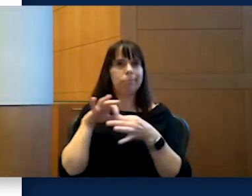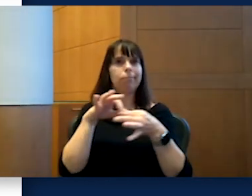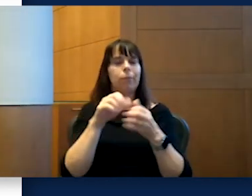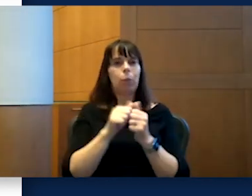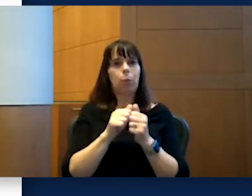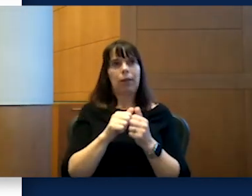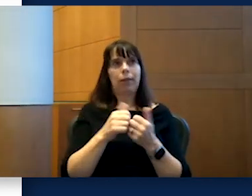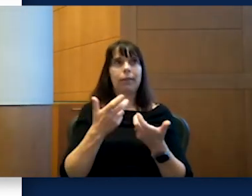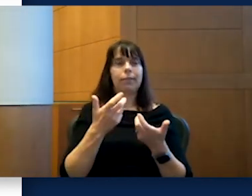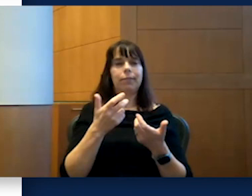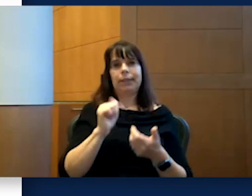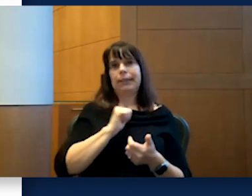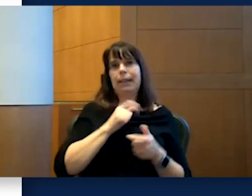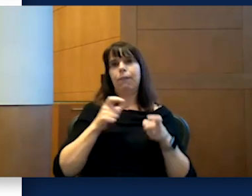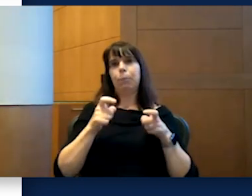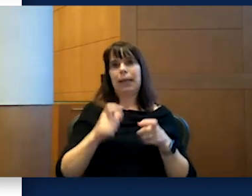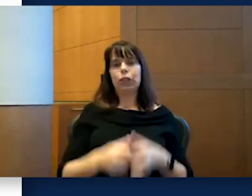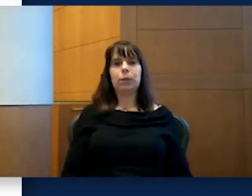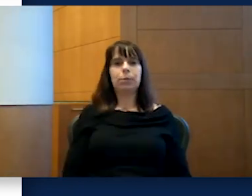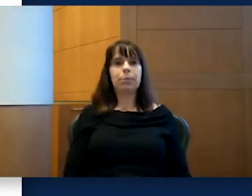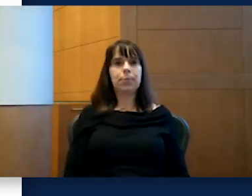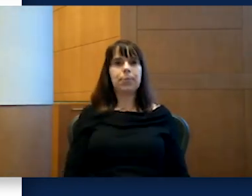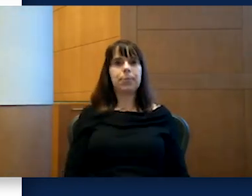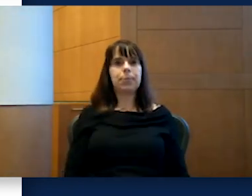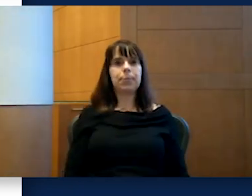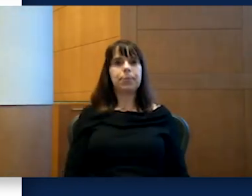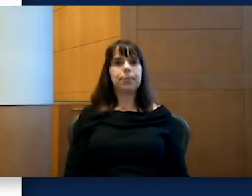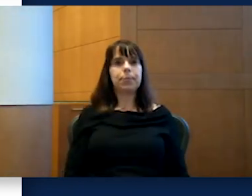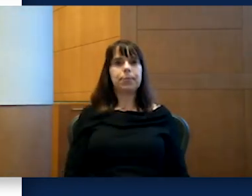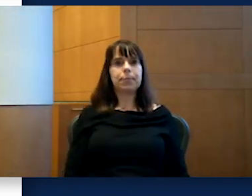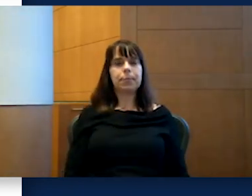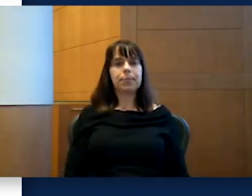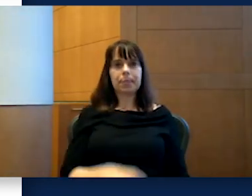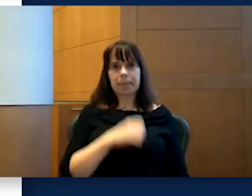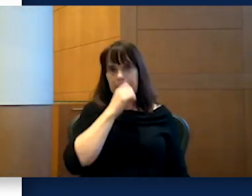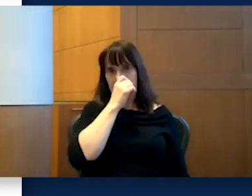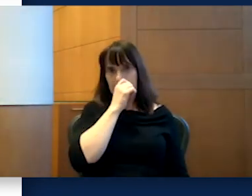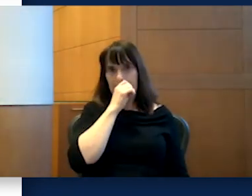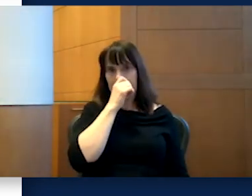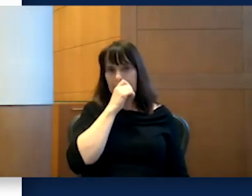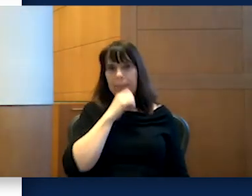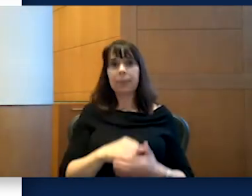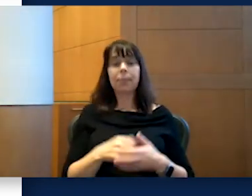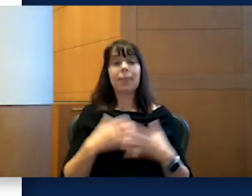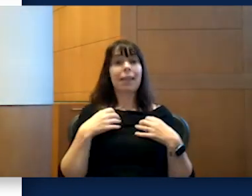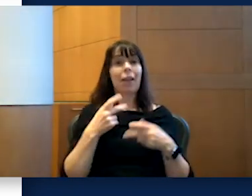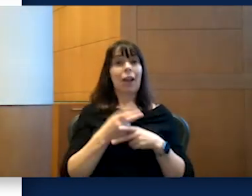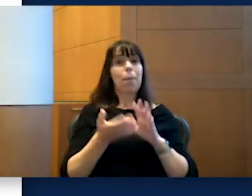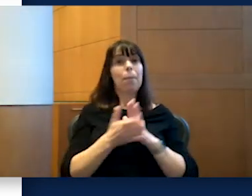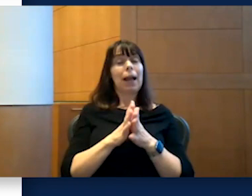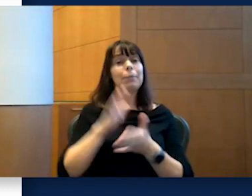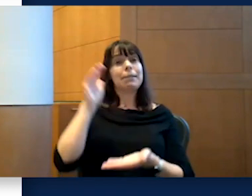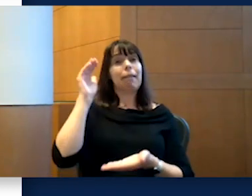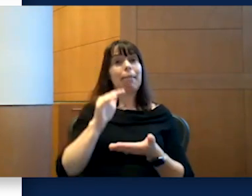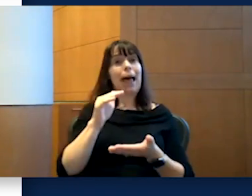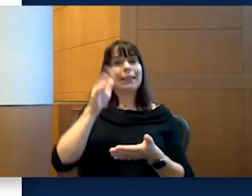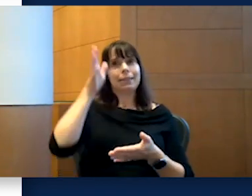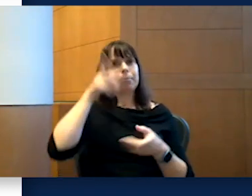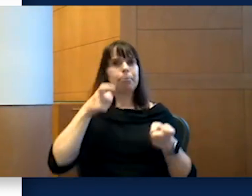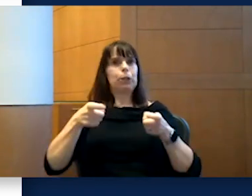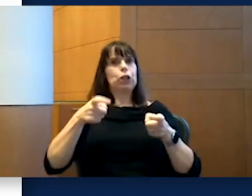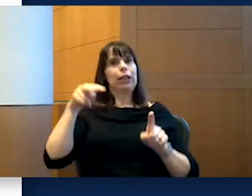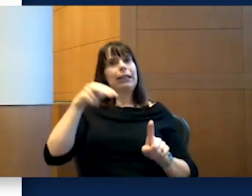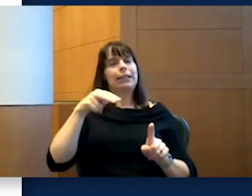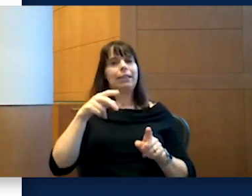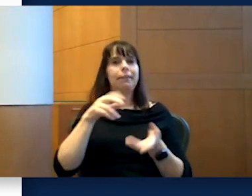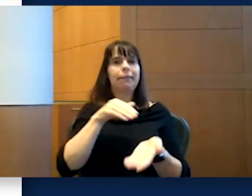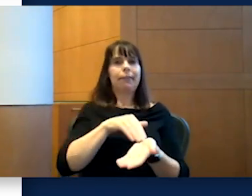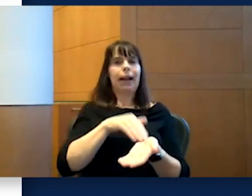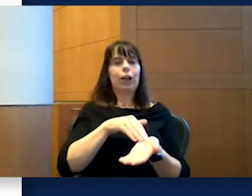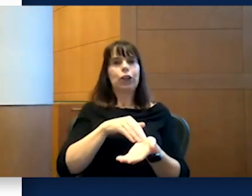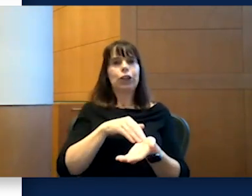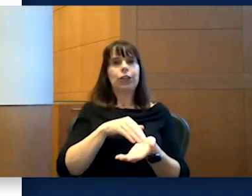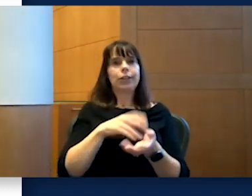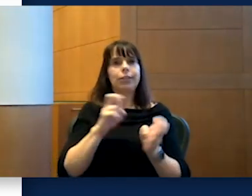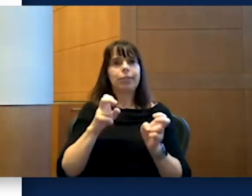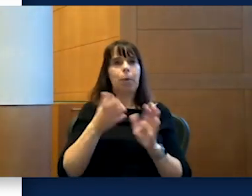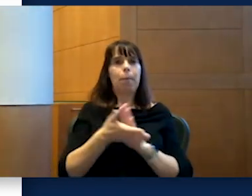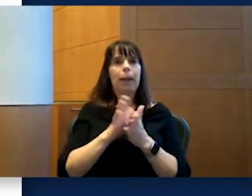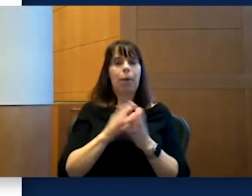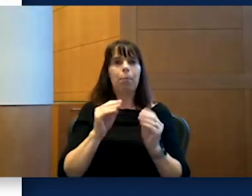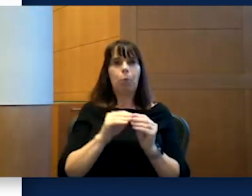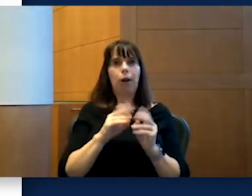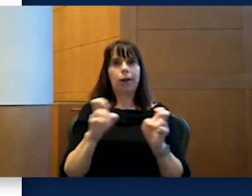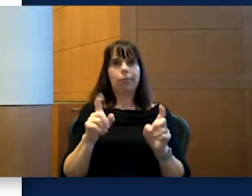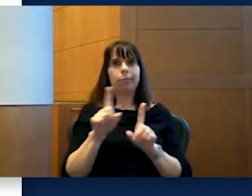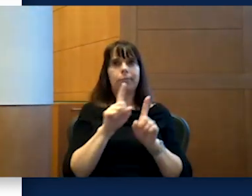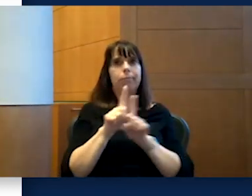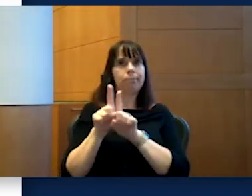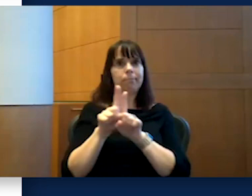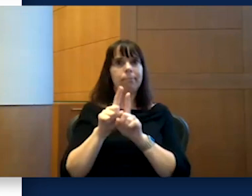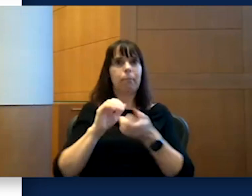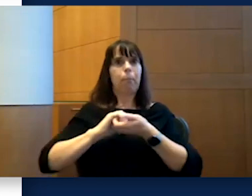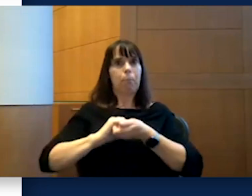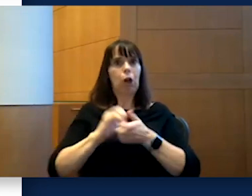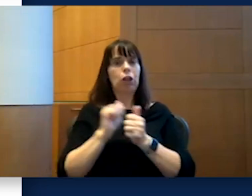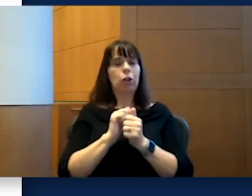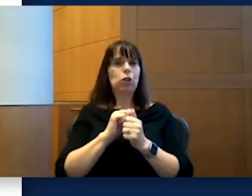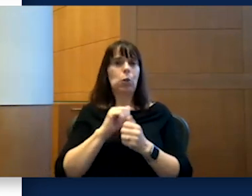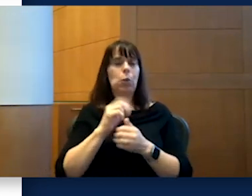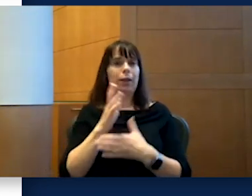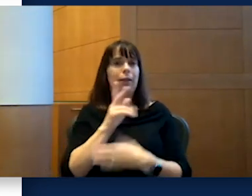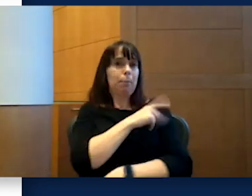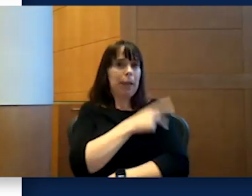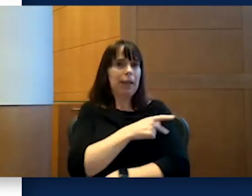So, as healthcare has become less paternalistic, so as doctors have sort of taken a more active partnership role with patients, the need for patients to be in formed and engaged in their own healthcare has simultaneously increased.